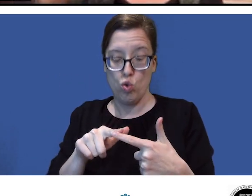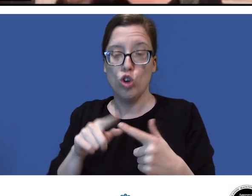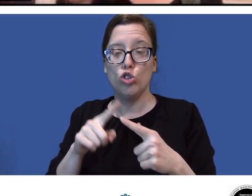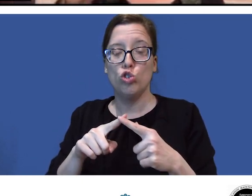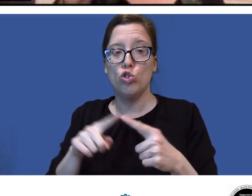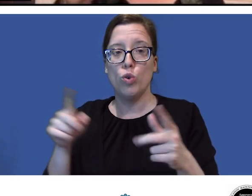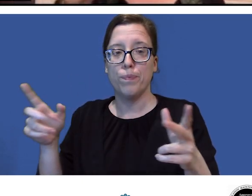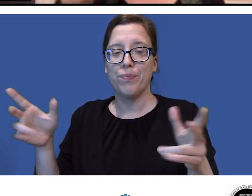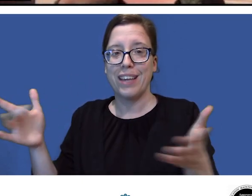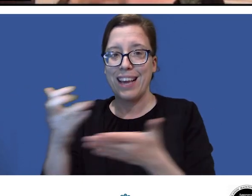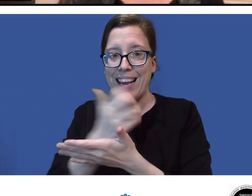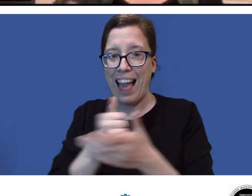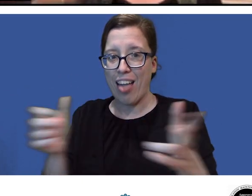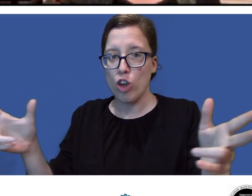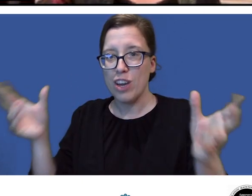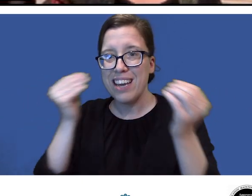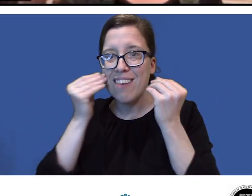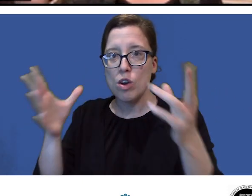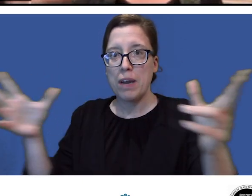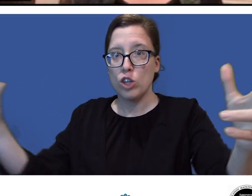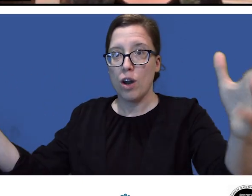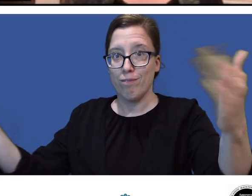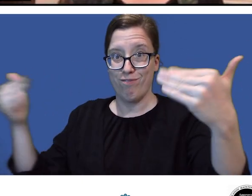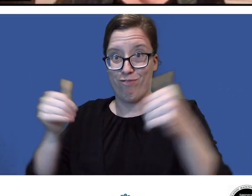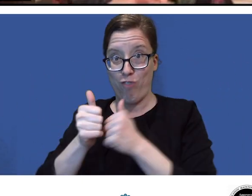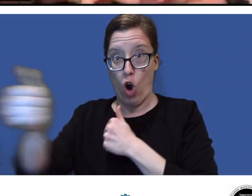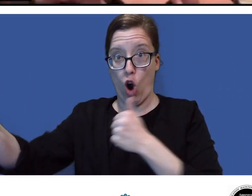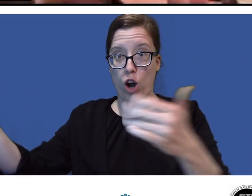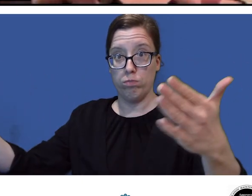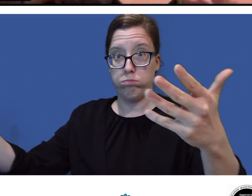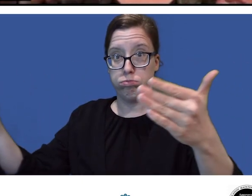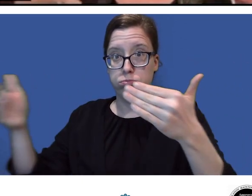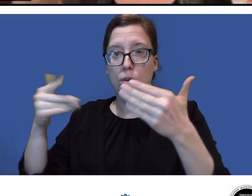They're going to smell, right? But when two of those three are